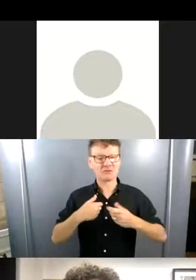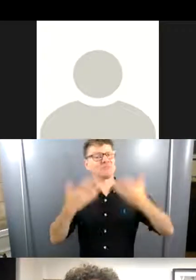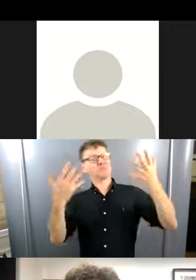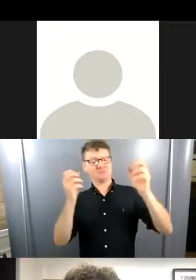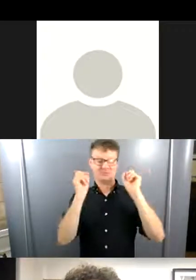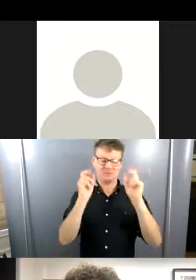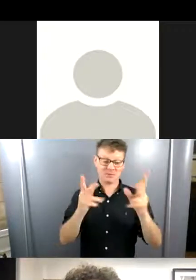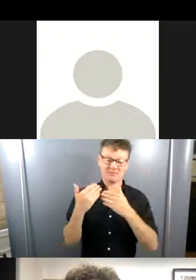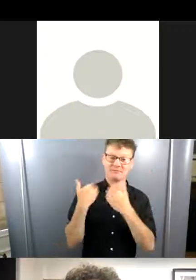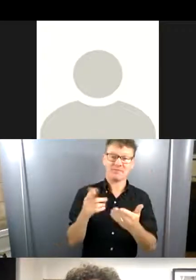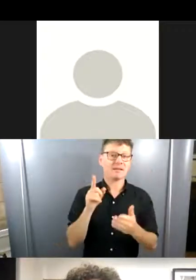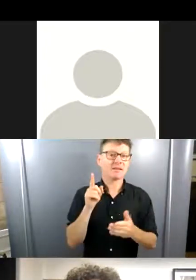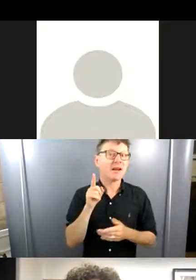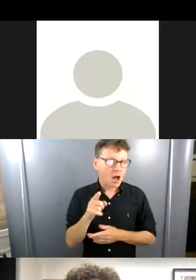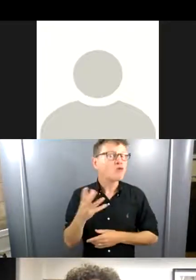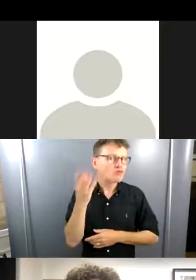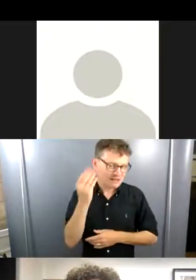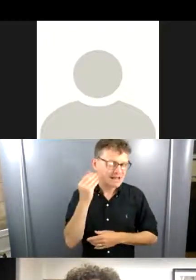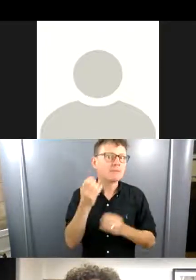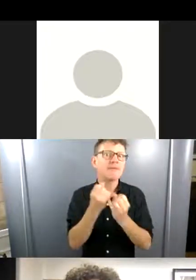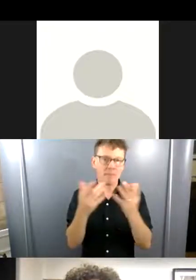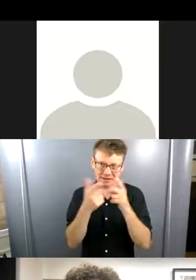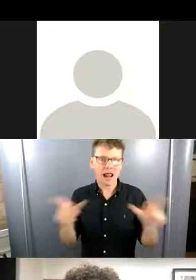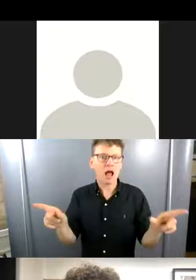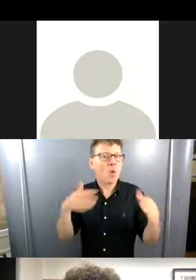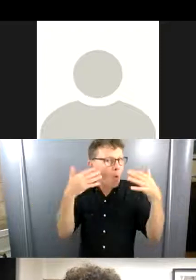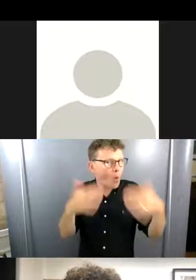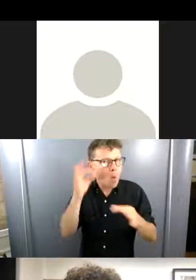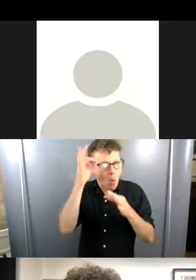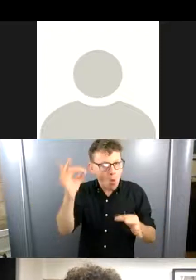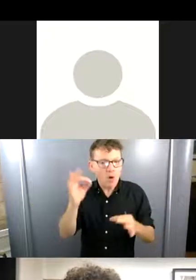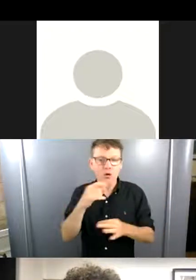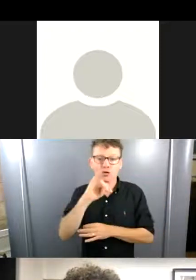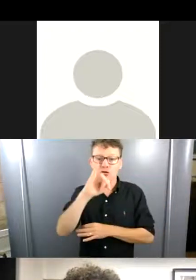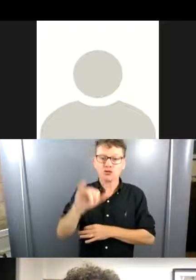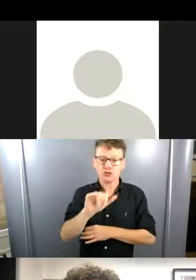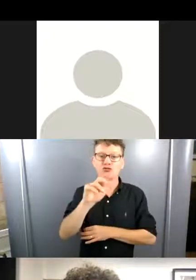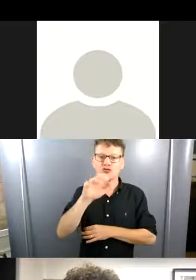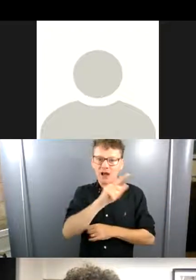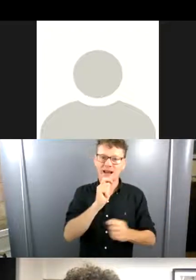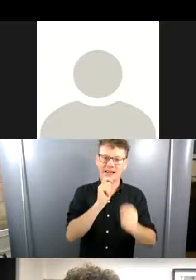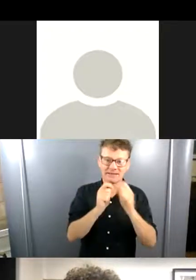use of the receptive multilingual mode so Janet uses Kunwinjku a language from the mainland and